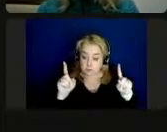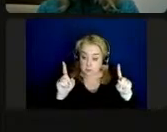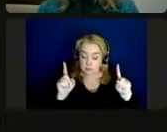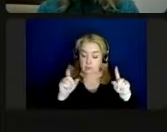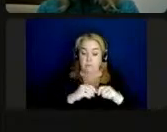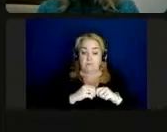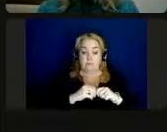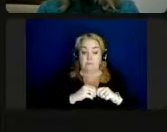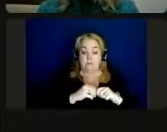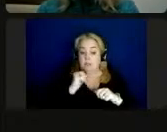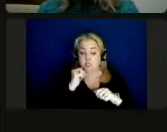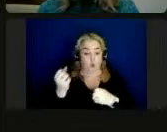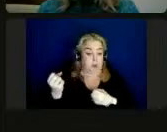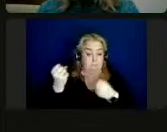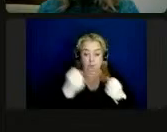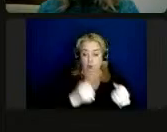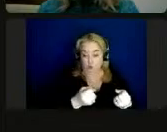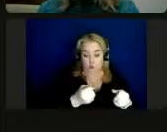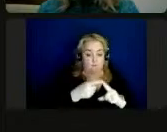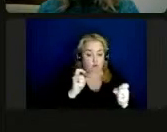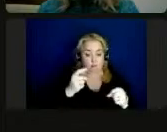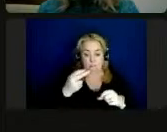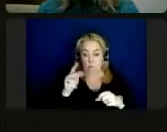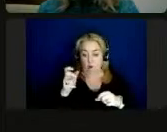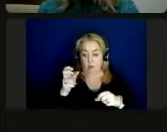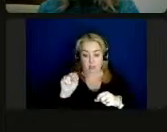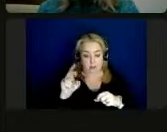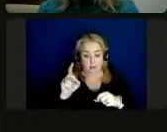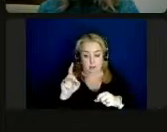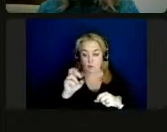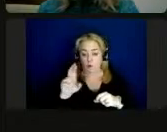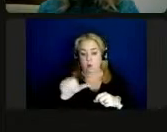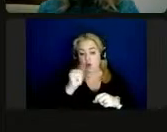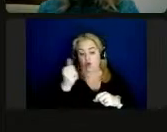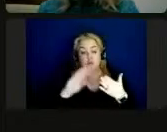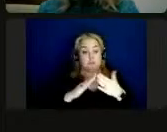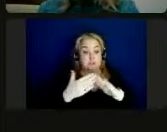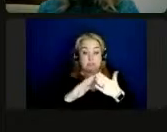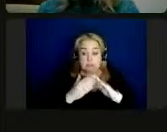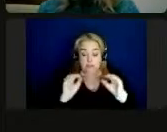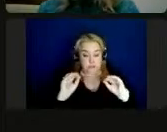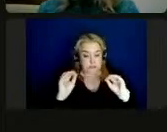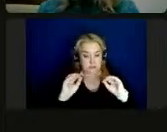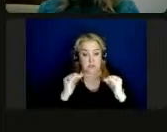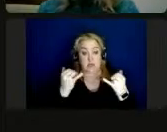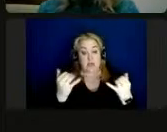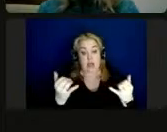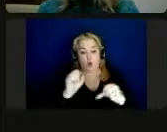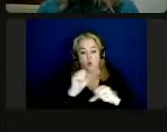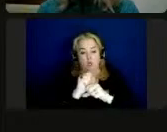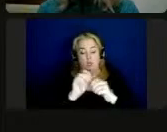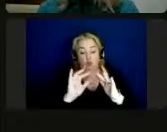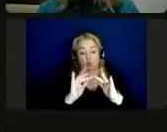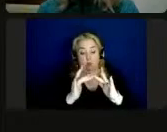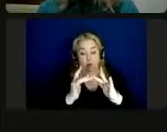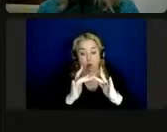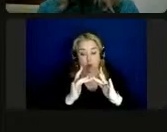THEIR OFFICE ADDRESS